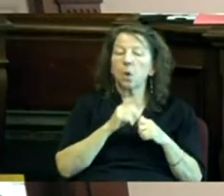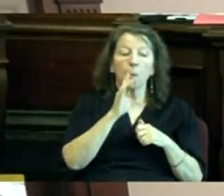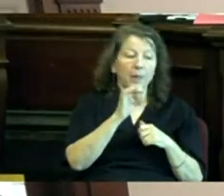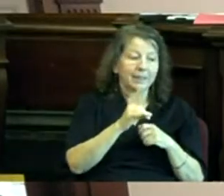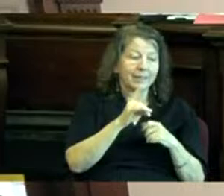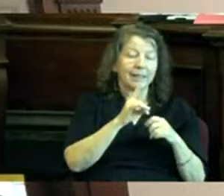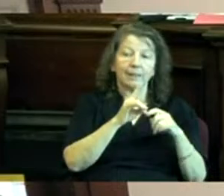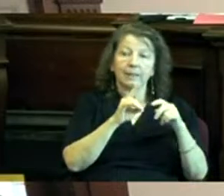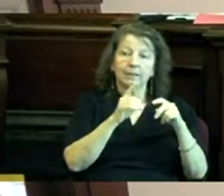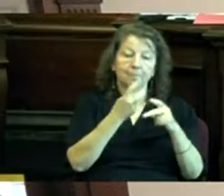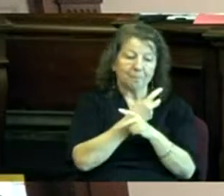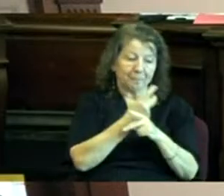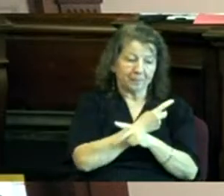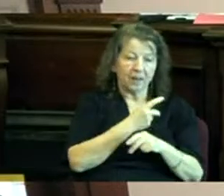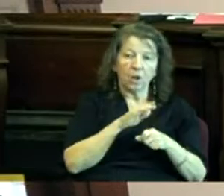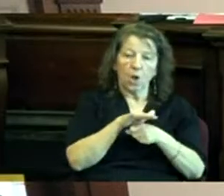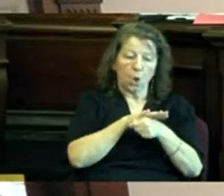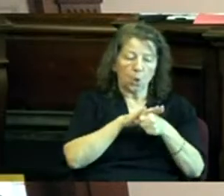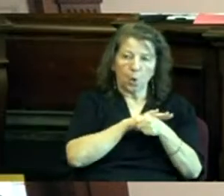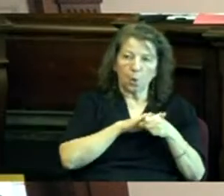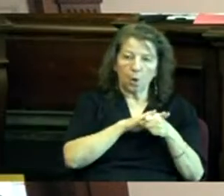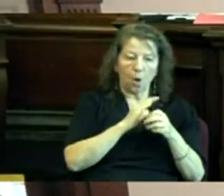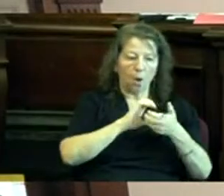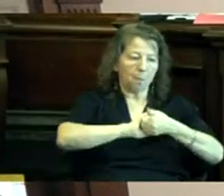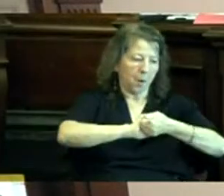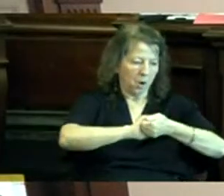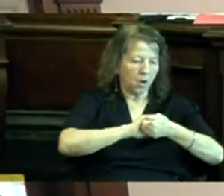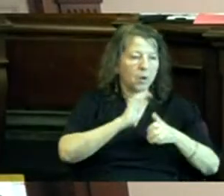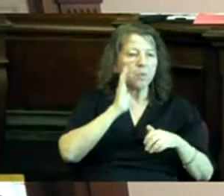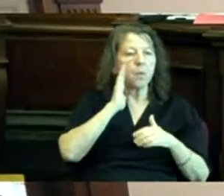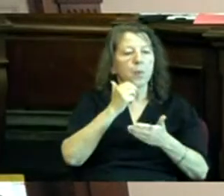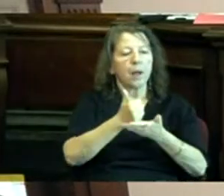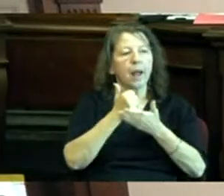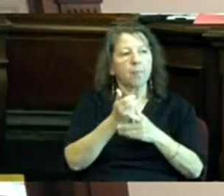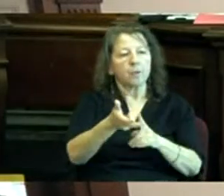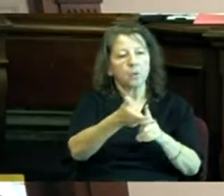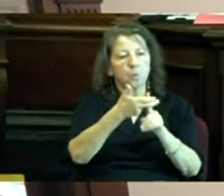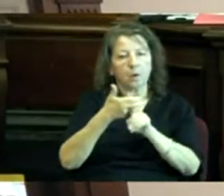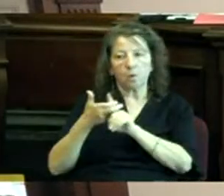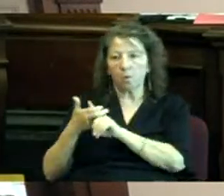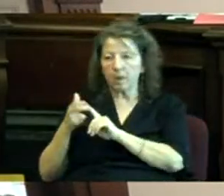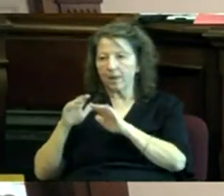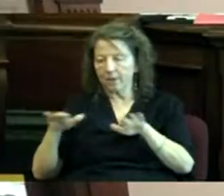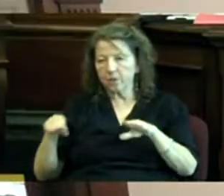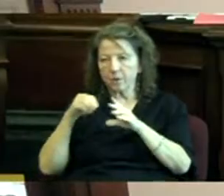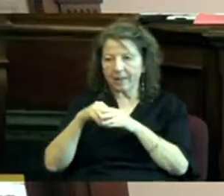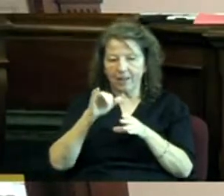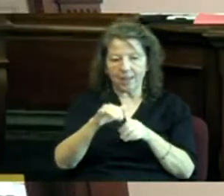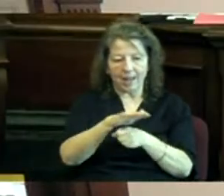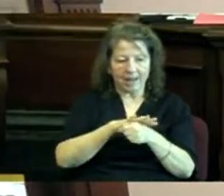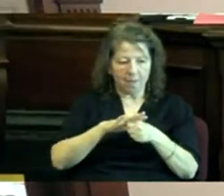like, where? No, they didn't do that. So we spent some time doing that. We have a local